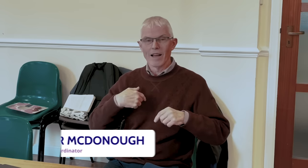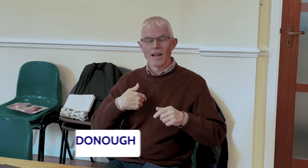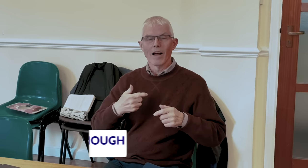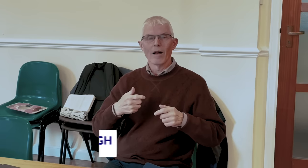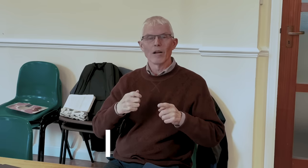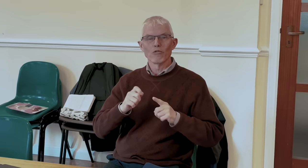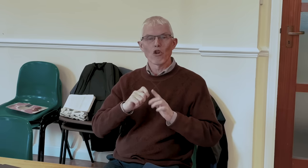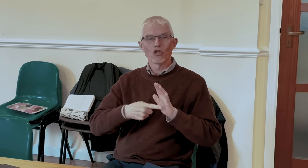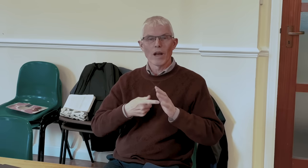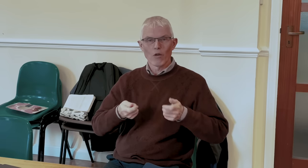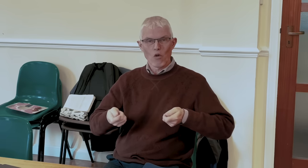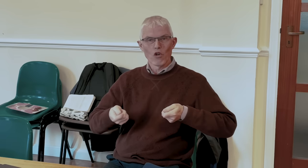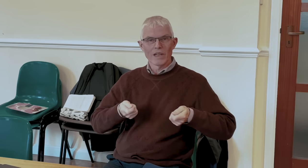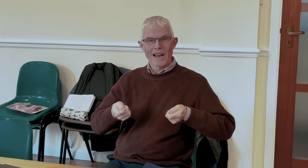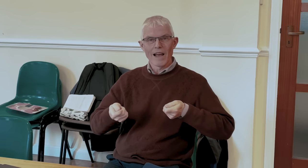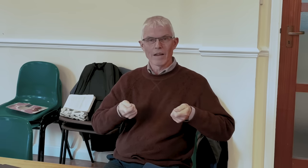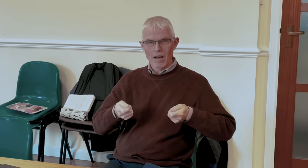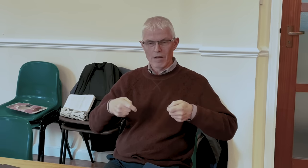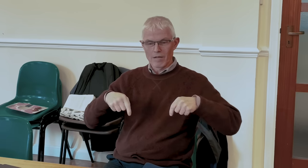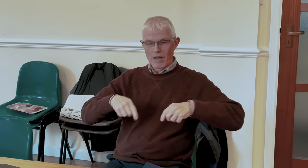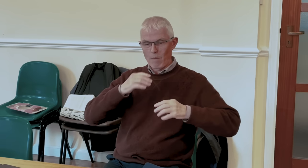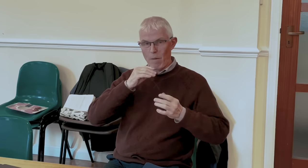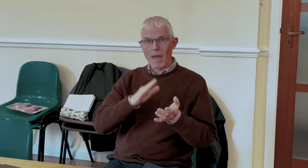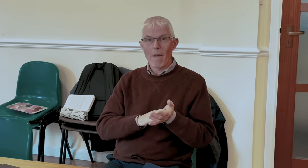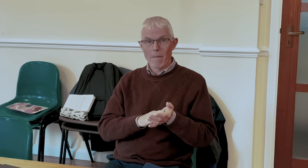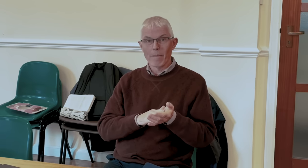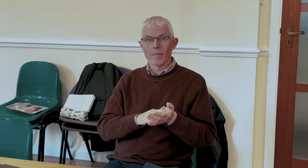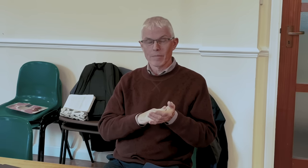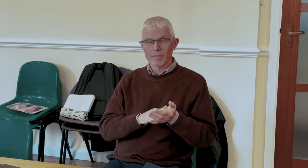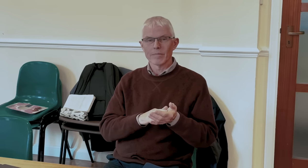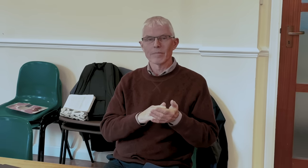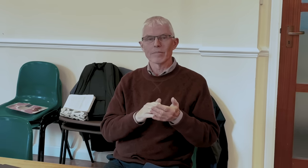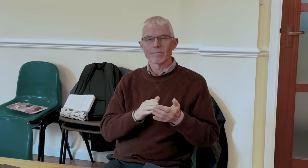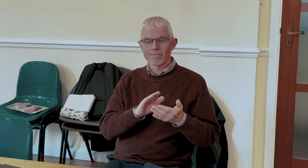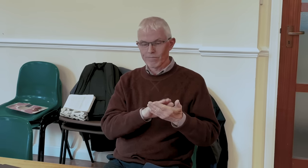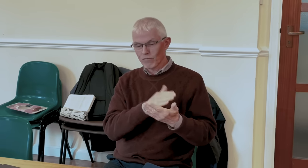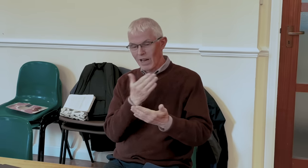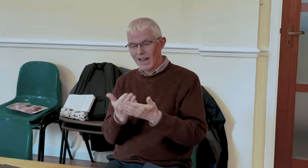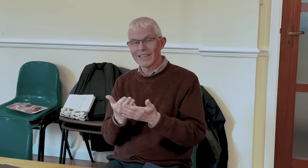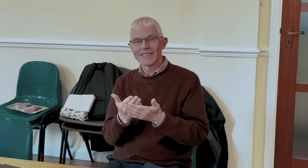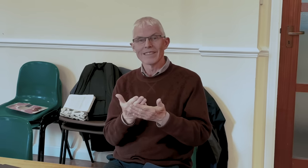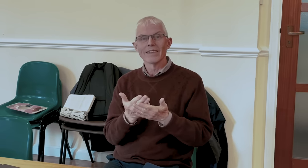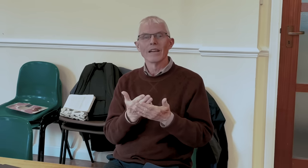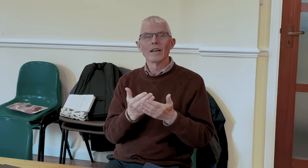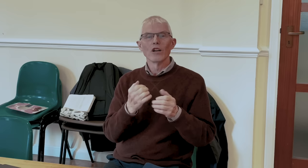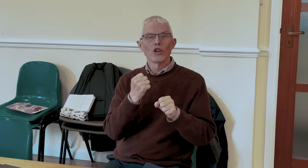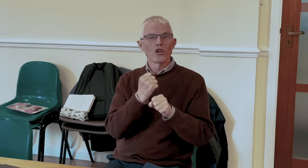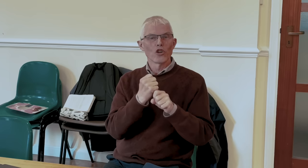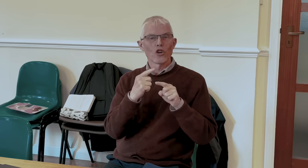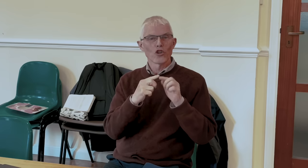I'm the Project Coordinator here in Birmingham as we translate the Book of Genesis.